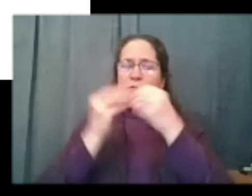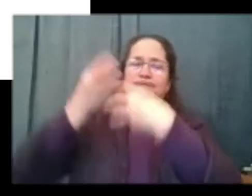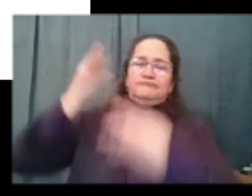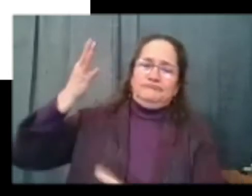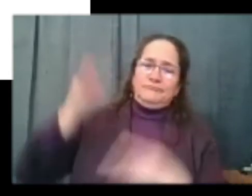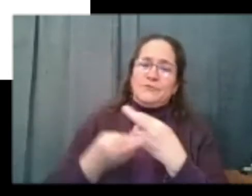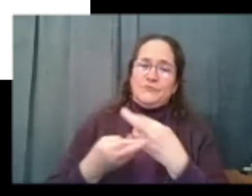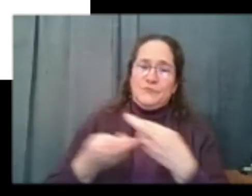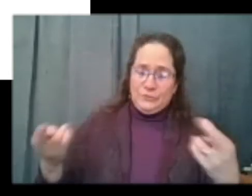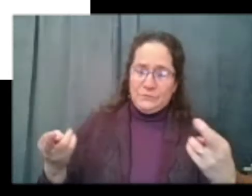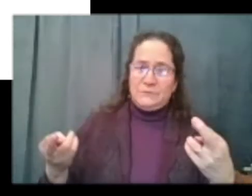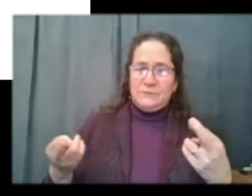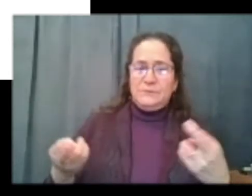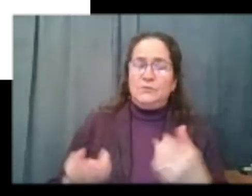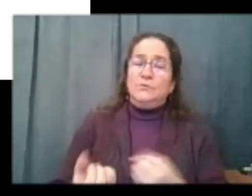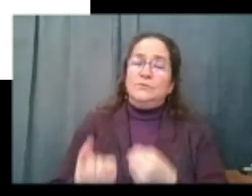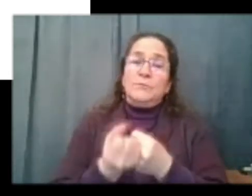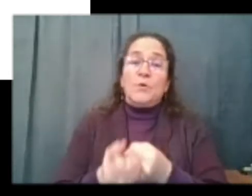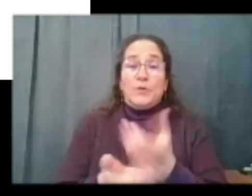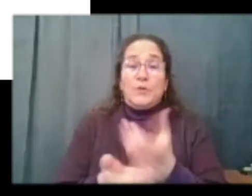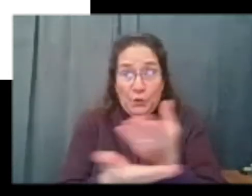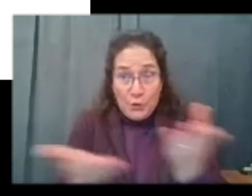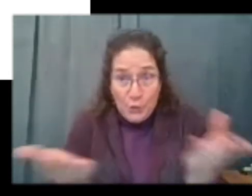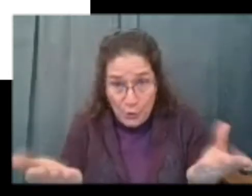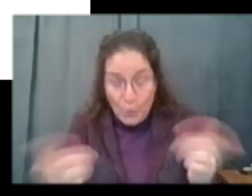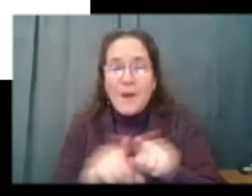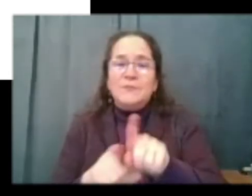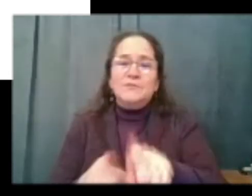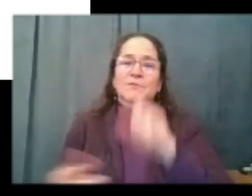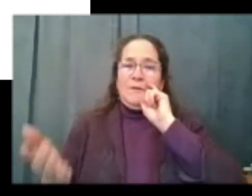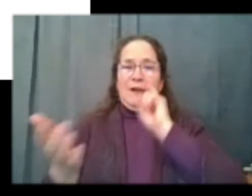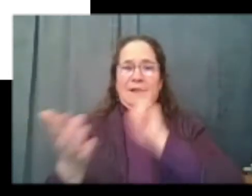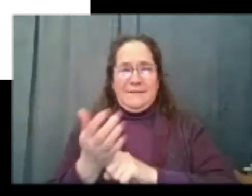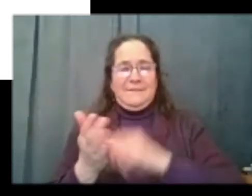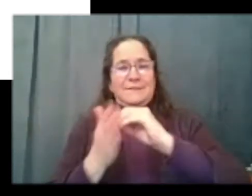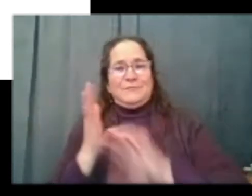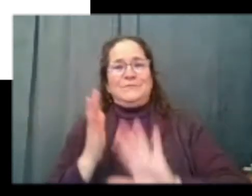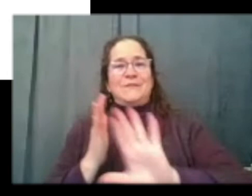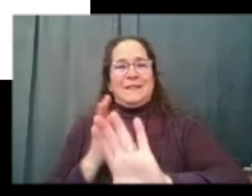as you identify and support learners in their communication modes.